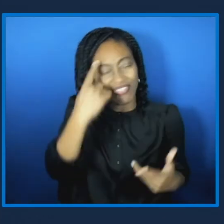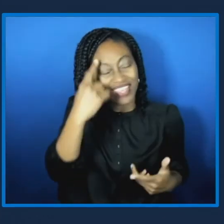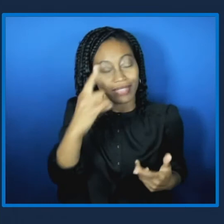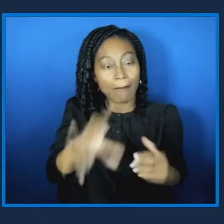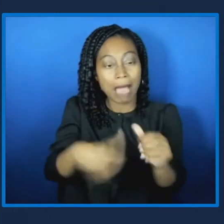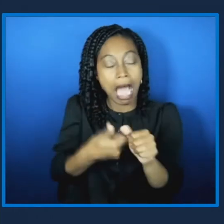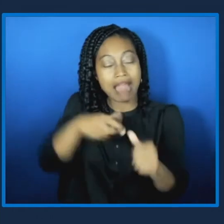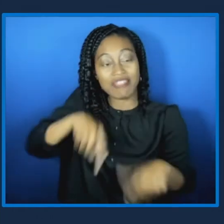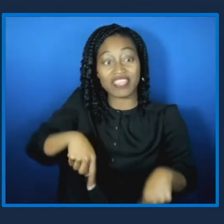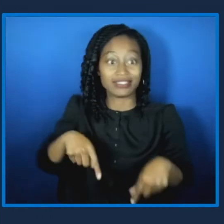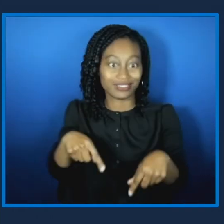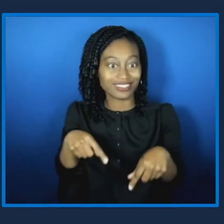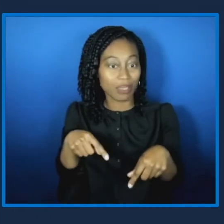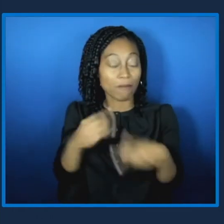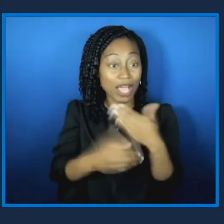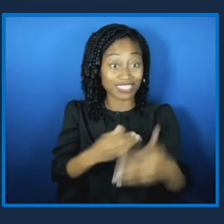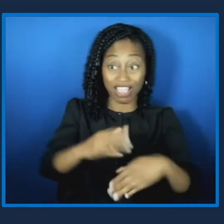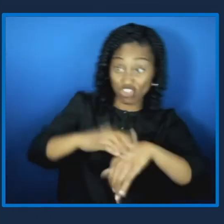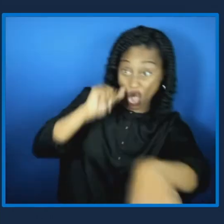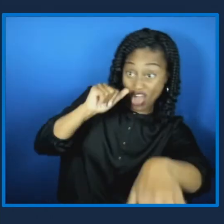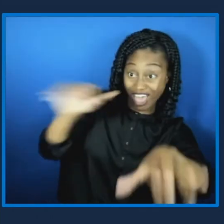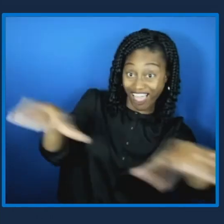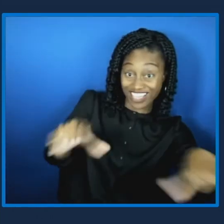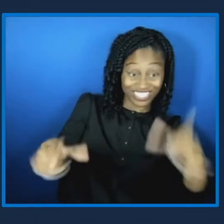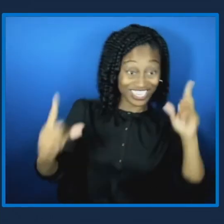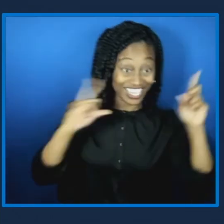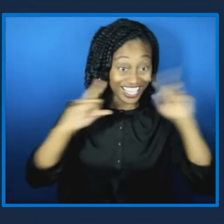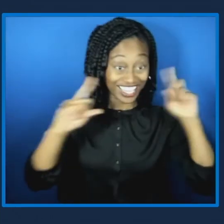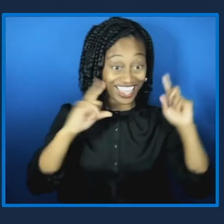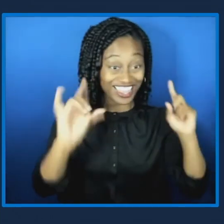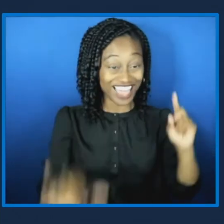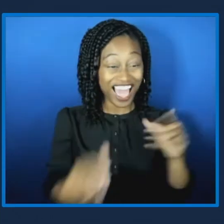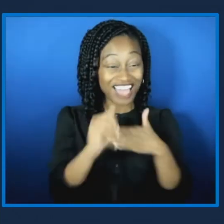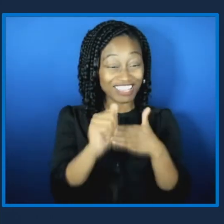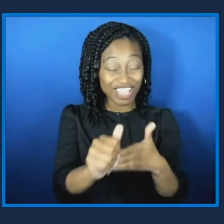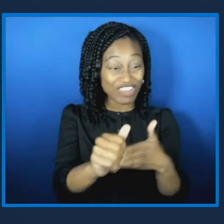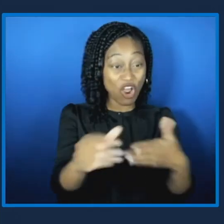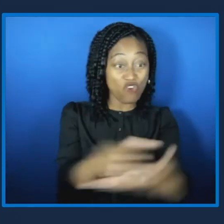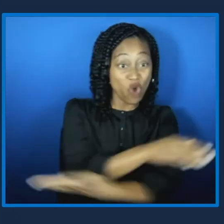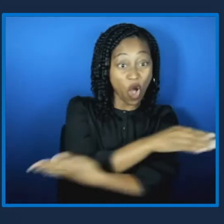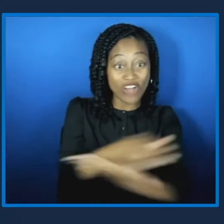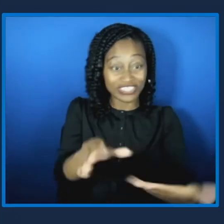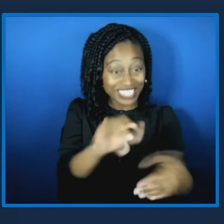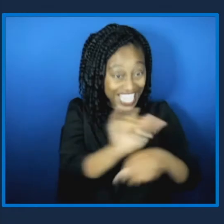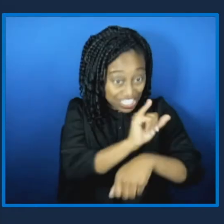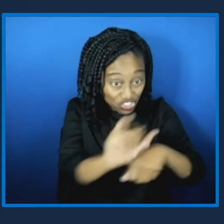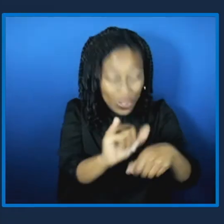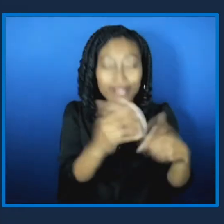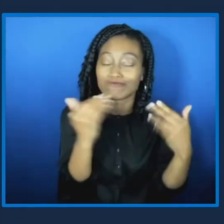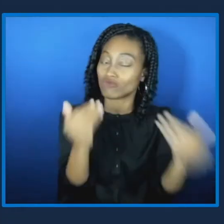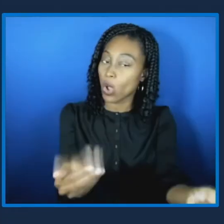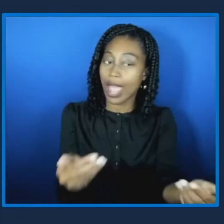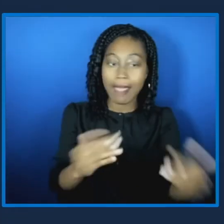Did you hear that leaders out there across the industry? Build accessibility. Call up Hector. Lizzie--